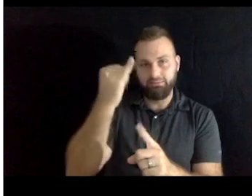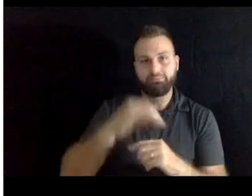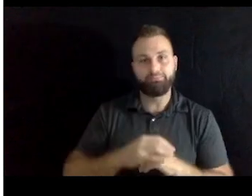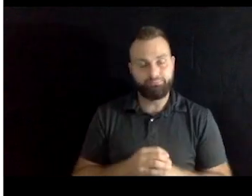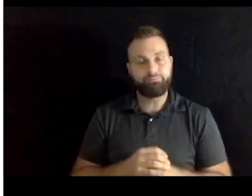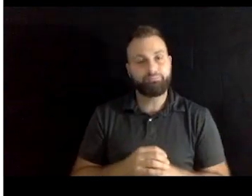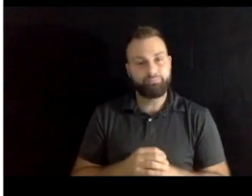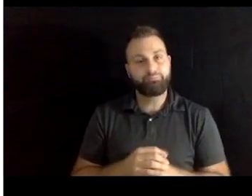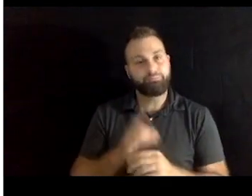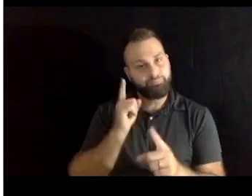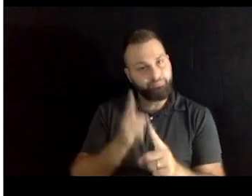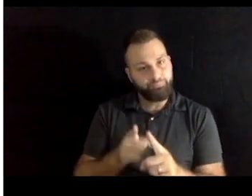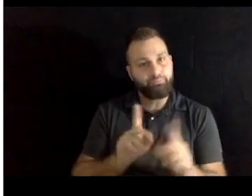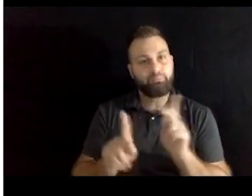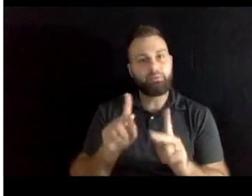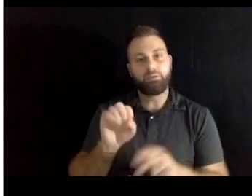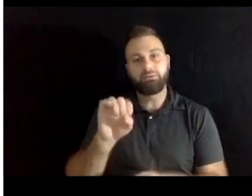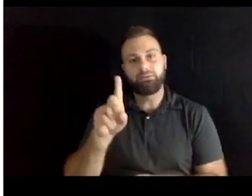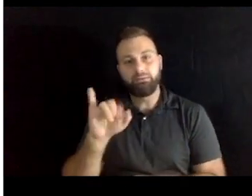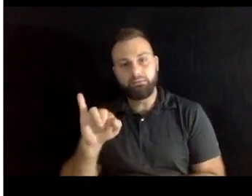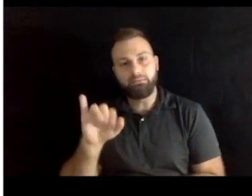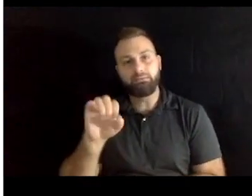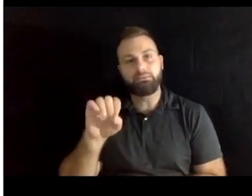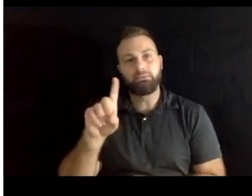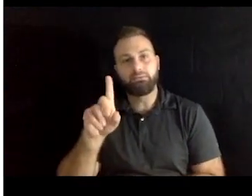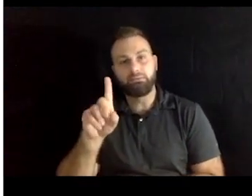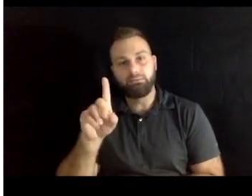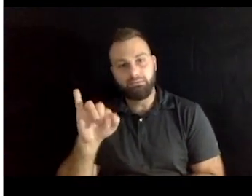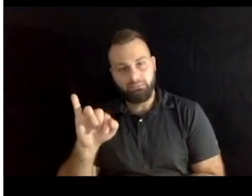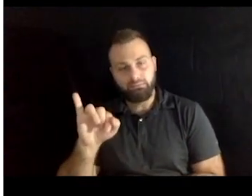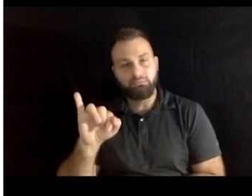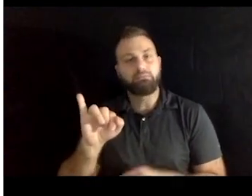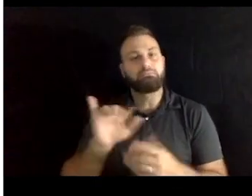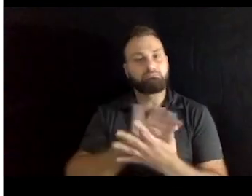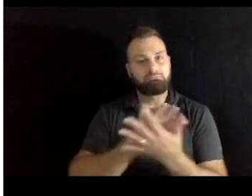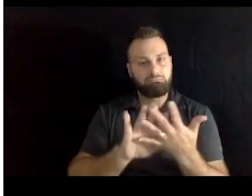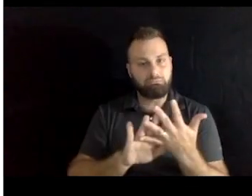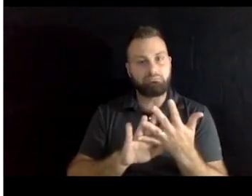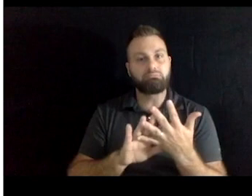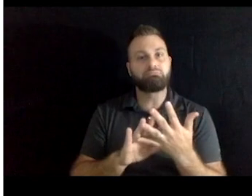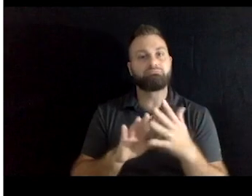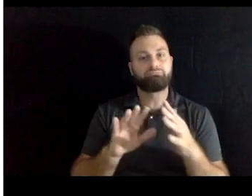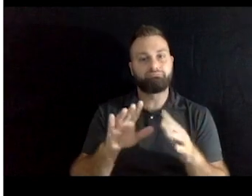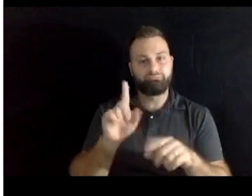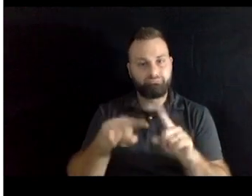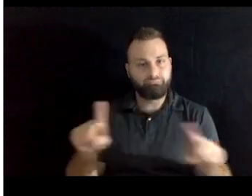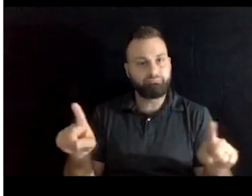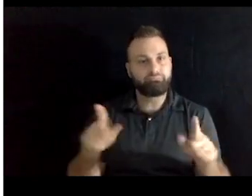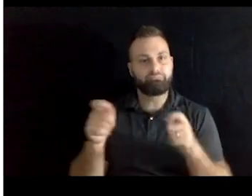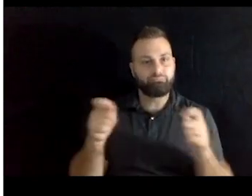at risk for SSI or SSDI is a randomized control trial with eight sites across the country.